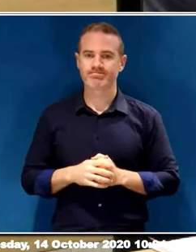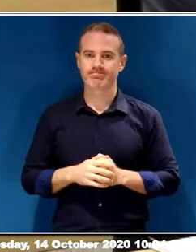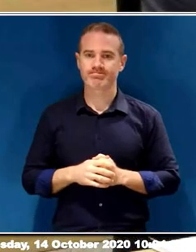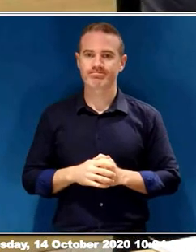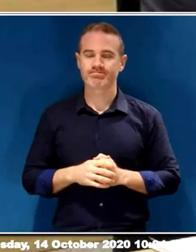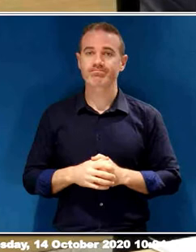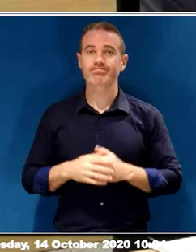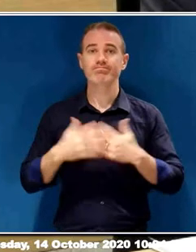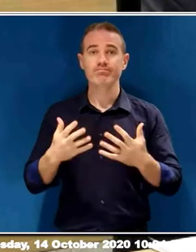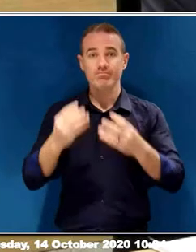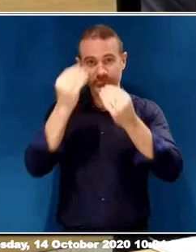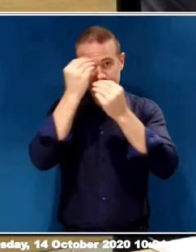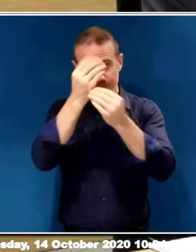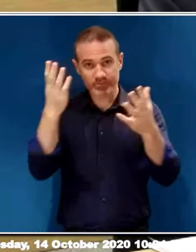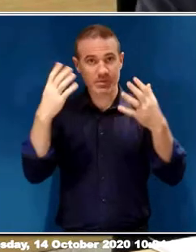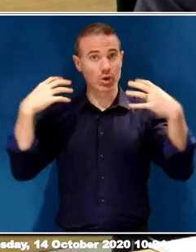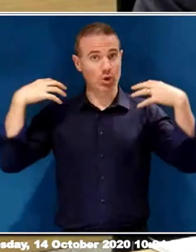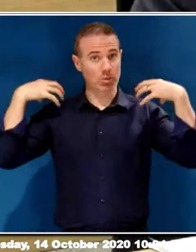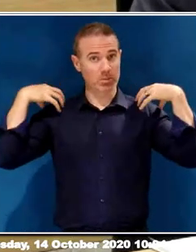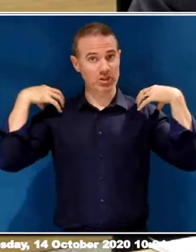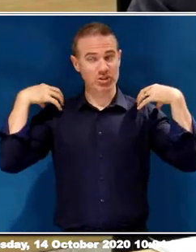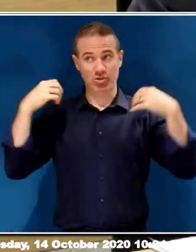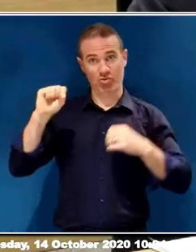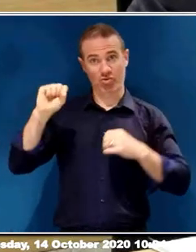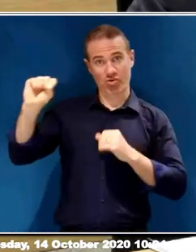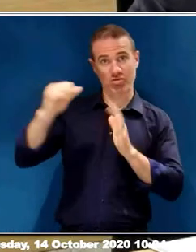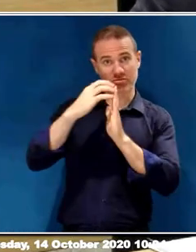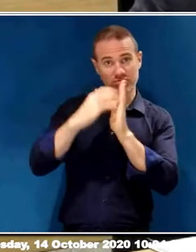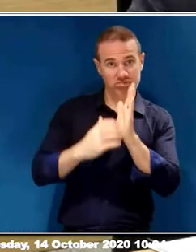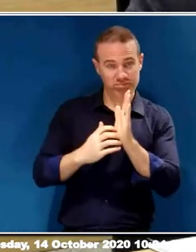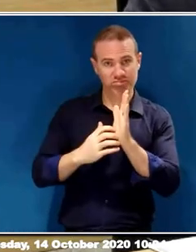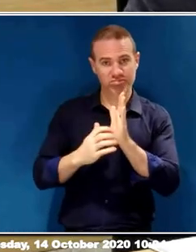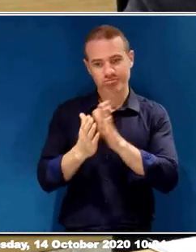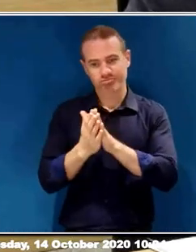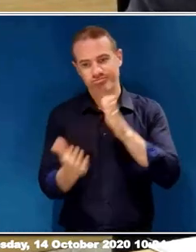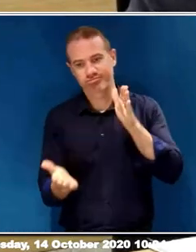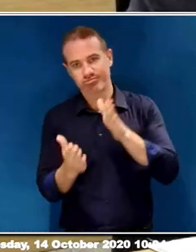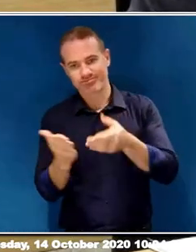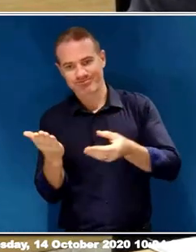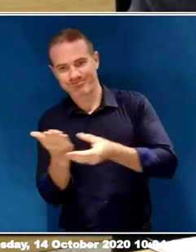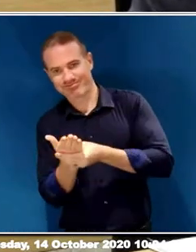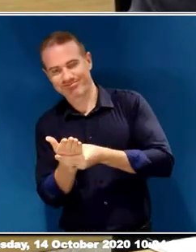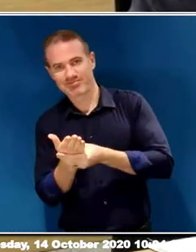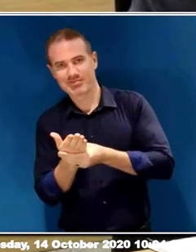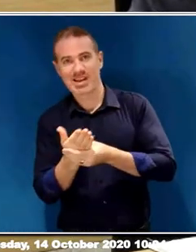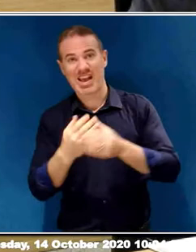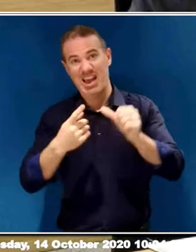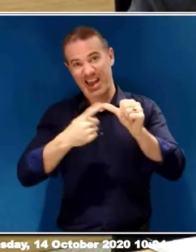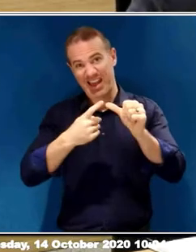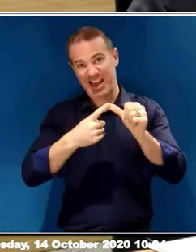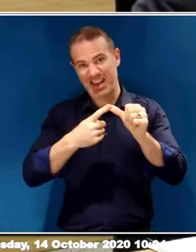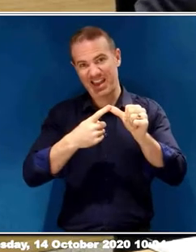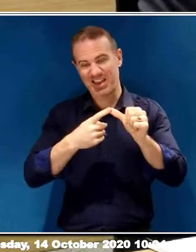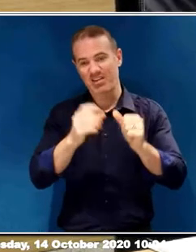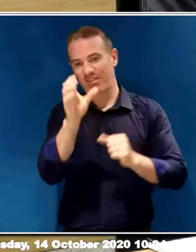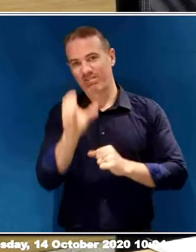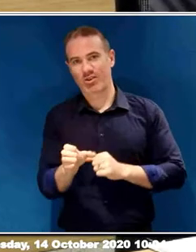in Tender Bundle A, Volume 1, at Tab 5. I tender this statement into evidence and ask that it be